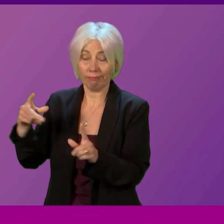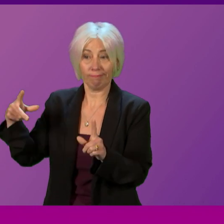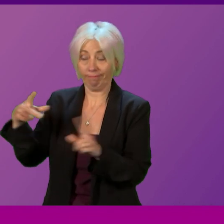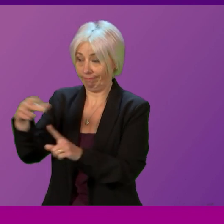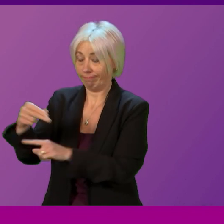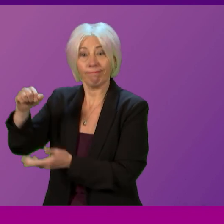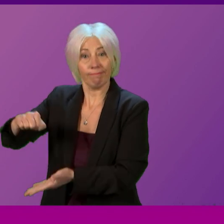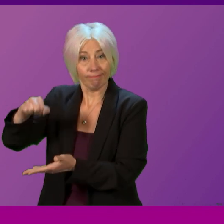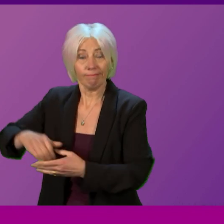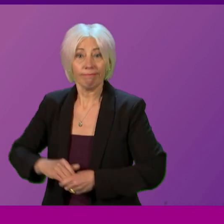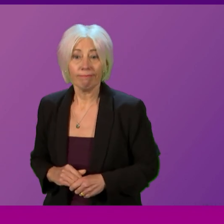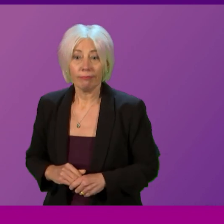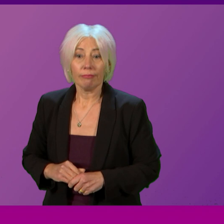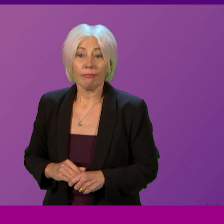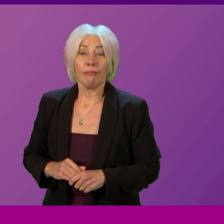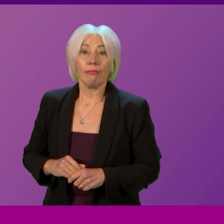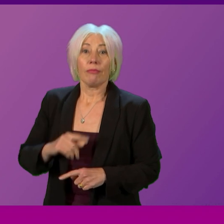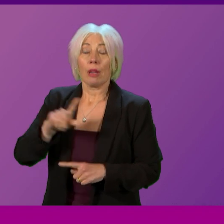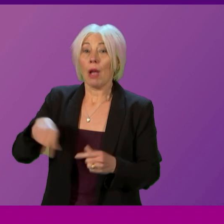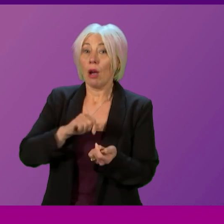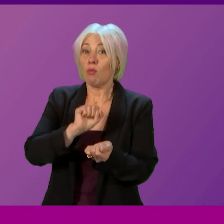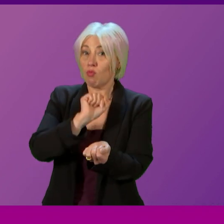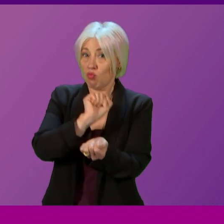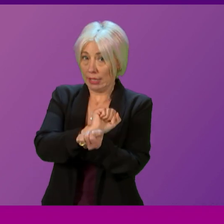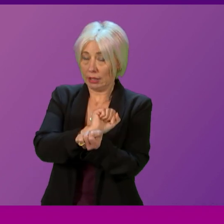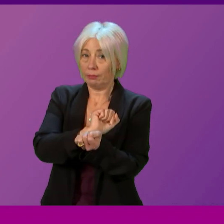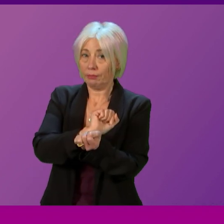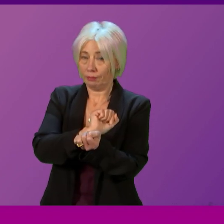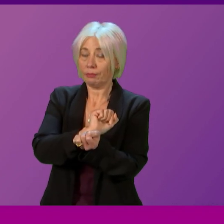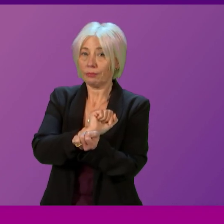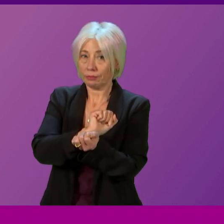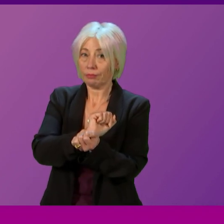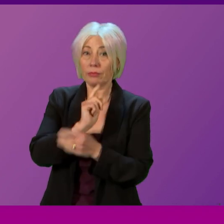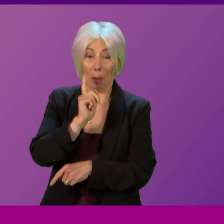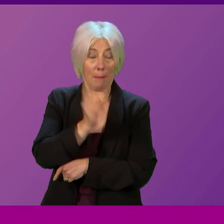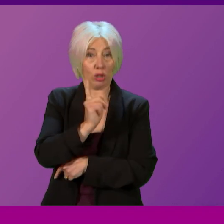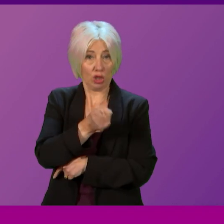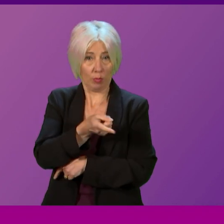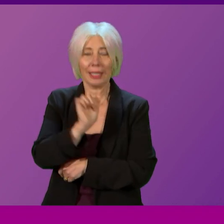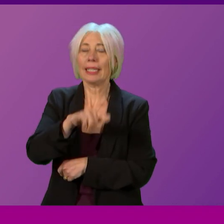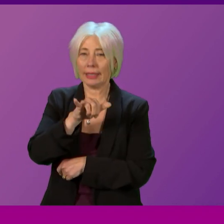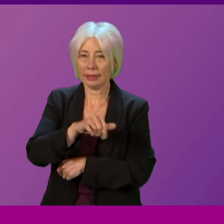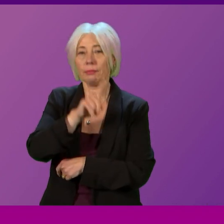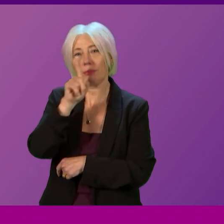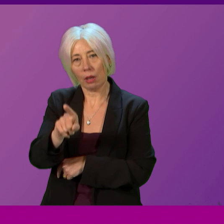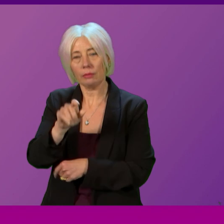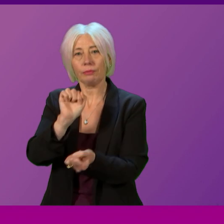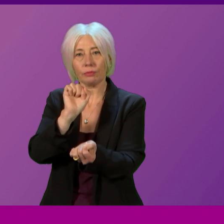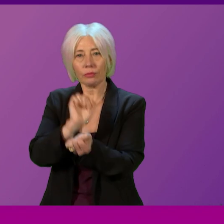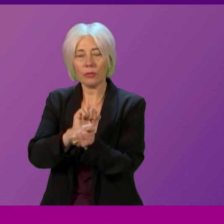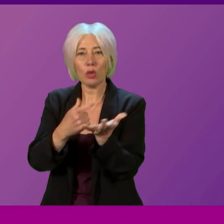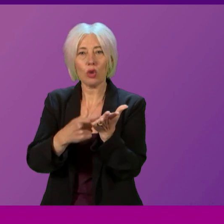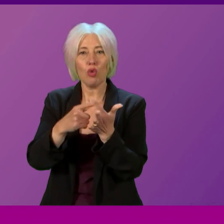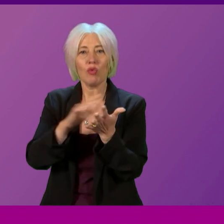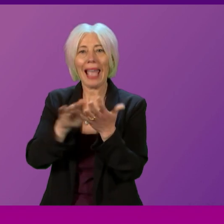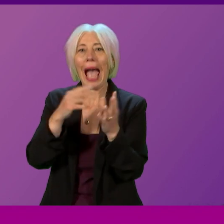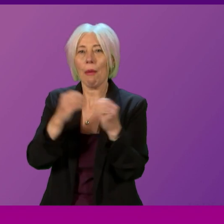On the issue at hand, prison is about punishment, yes, but it should also be about rehabilitation.